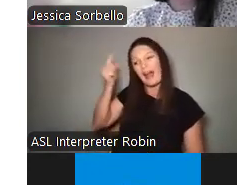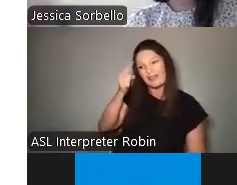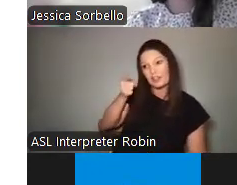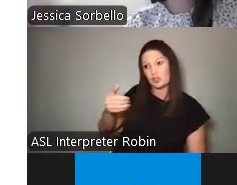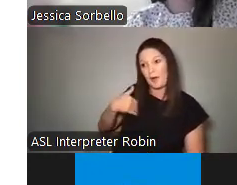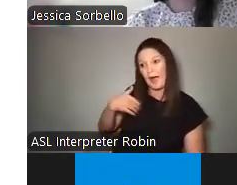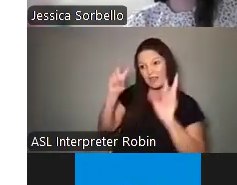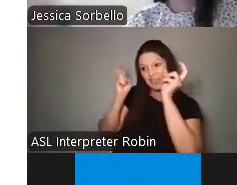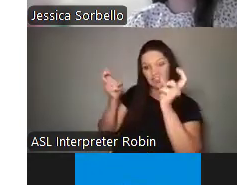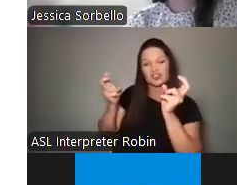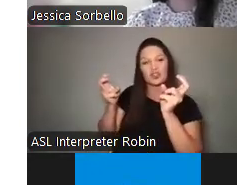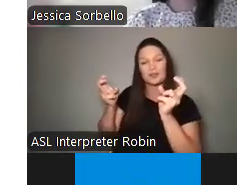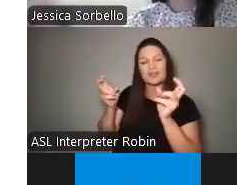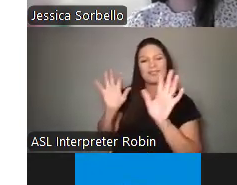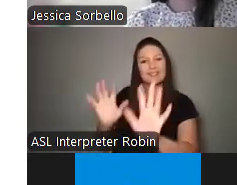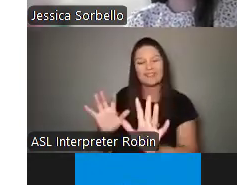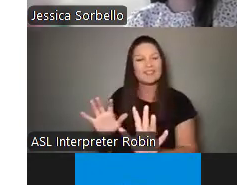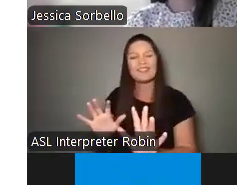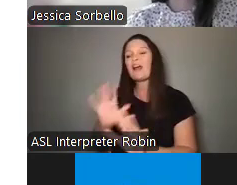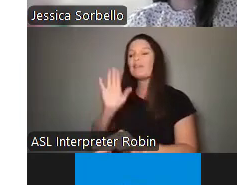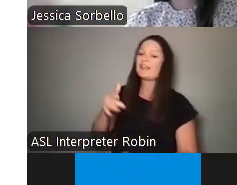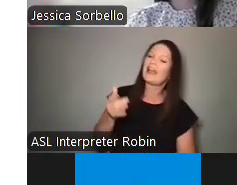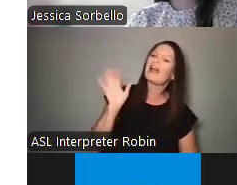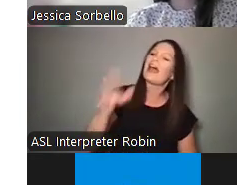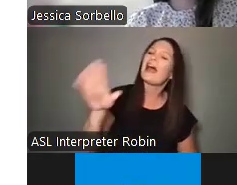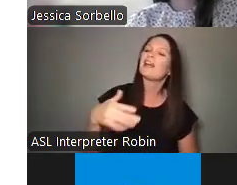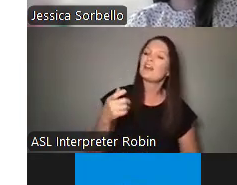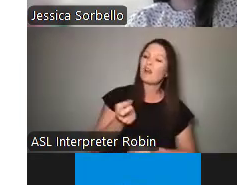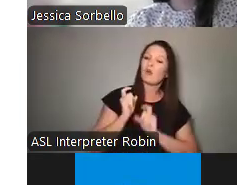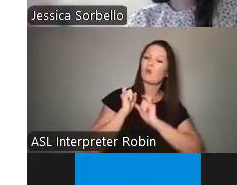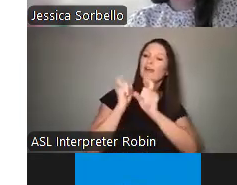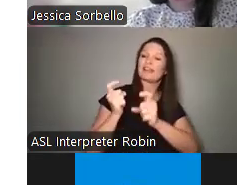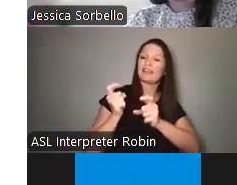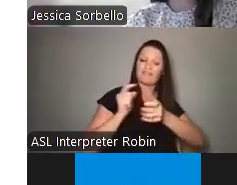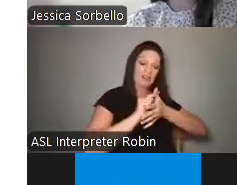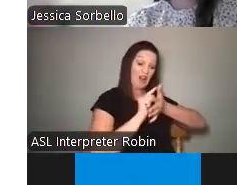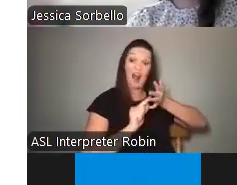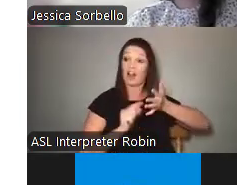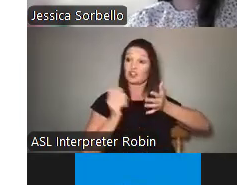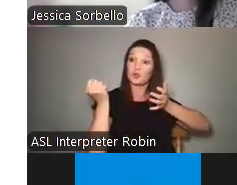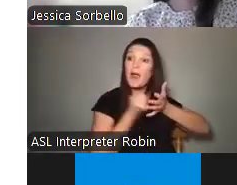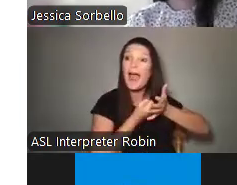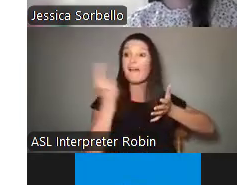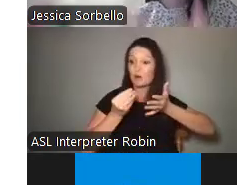and it is just a conversation start